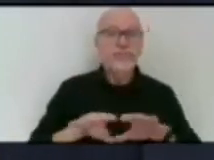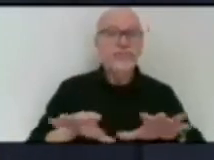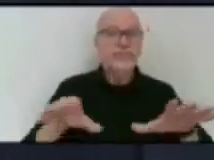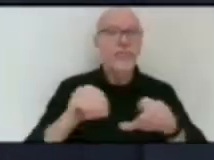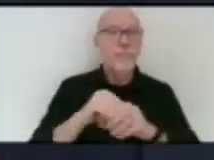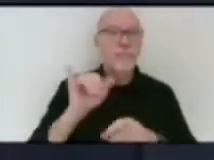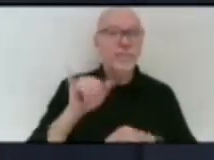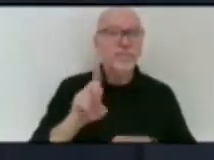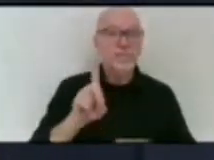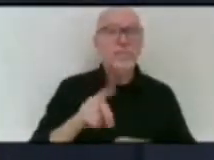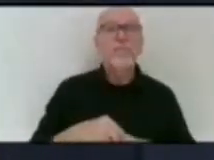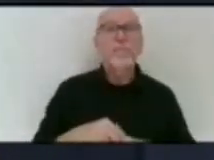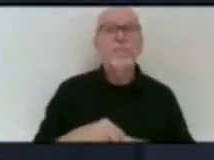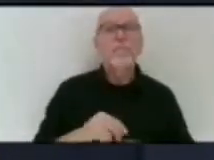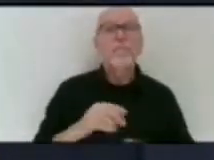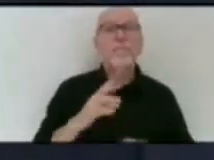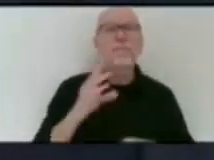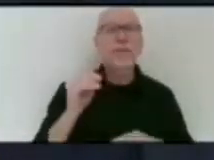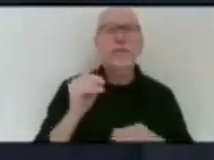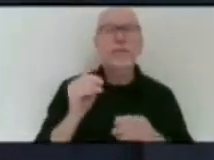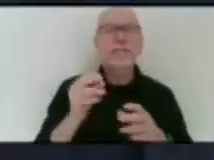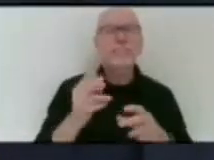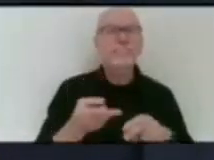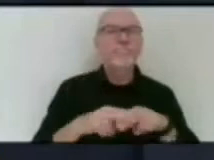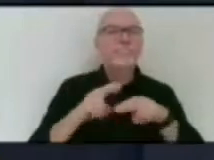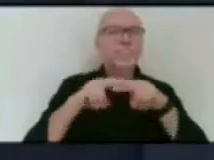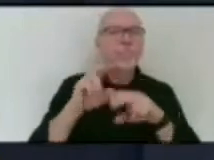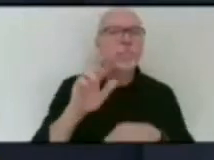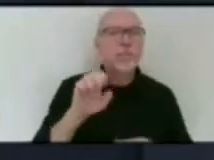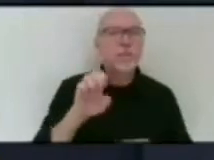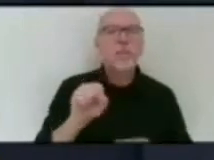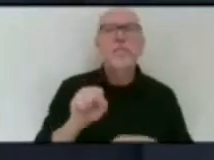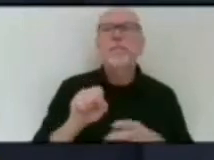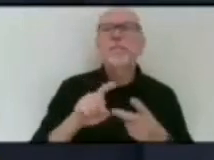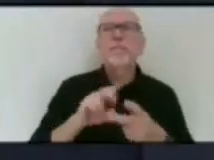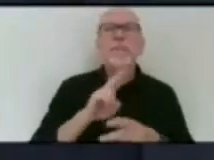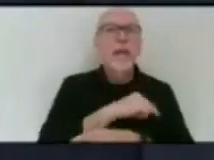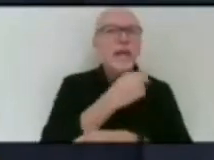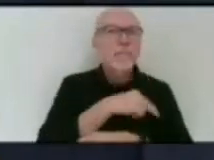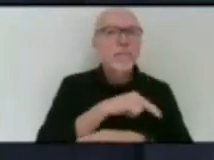and with all the growing cases and hospitalizations and deaths, we asked